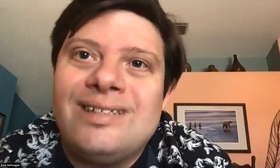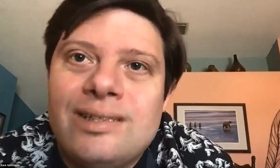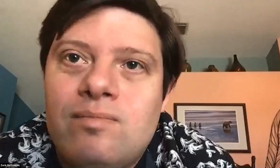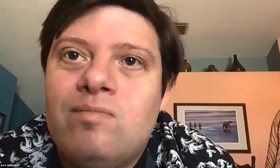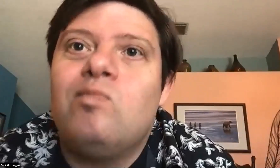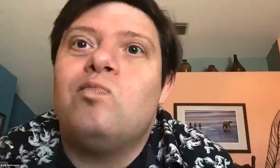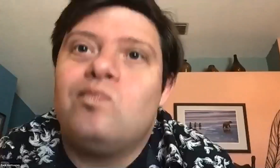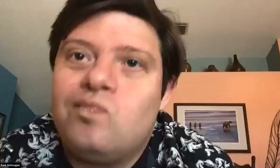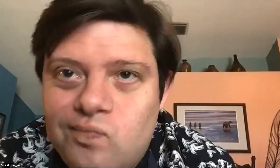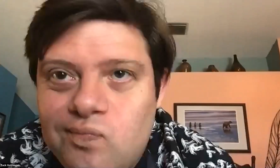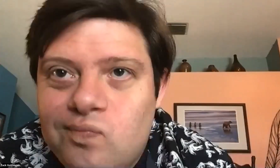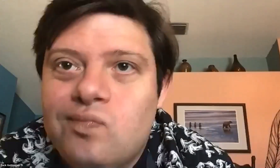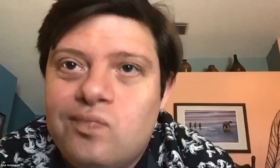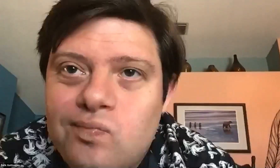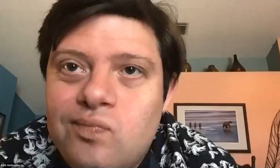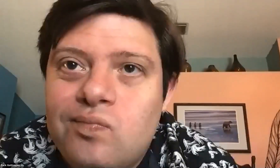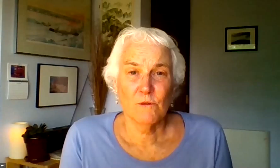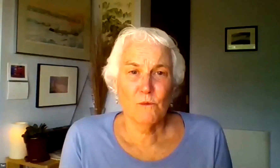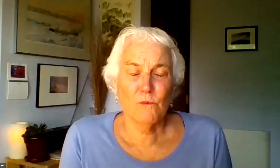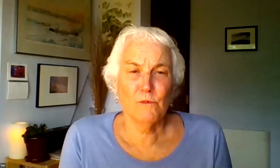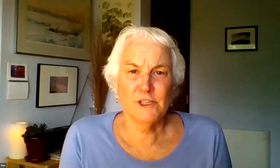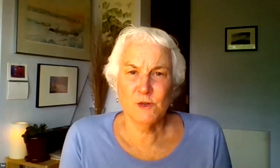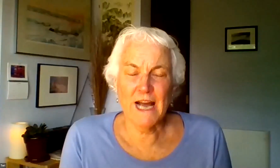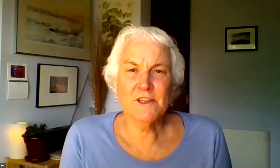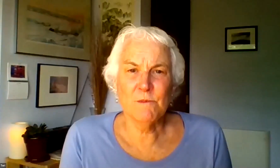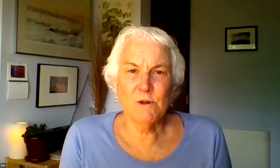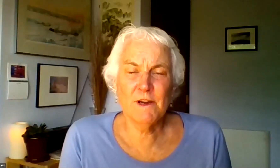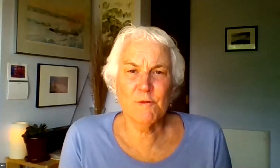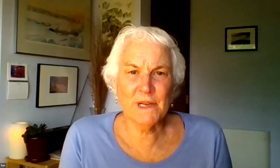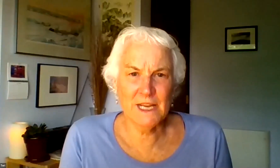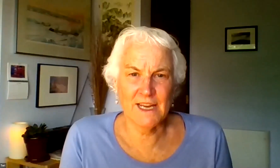My favorite is